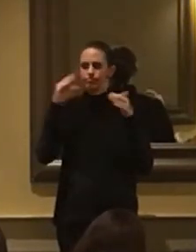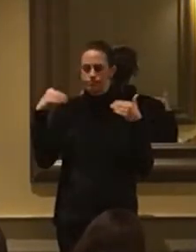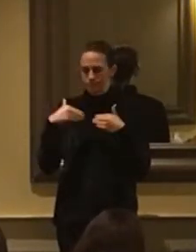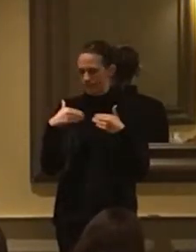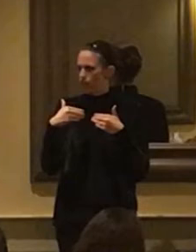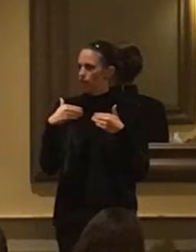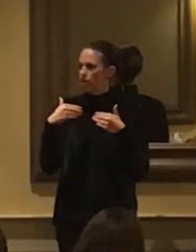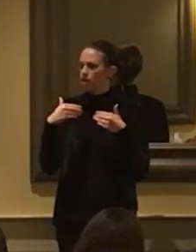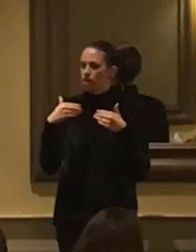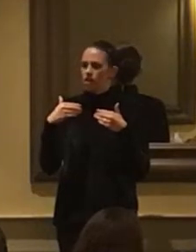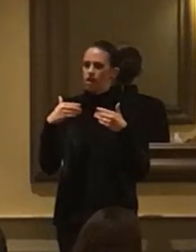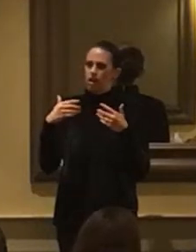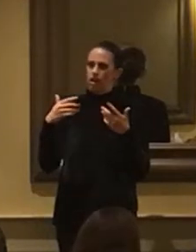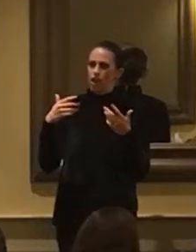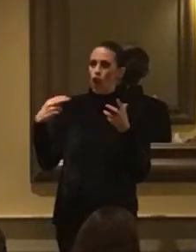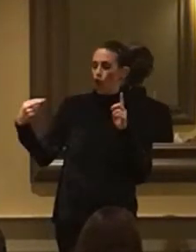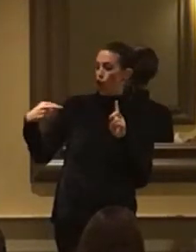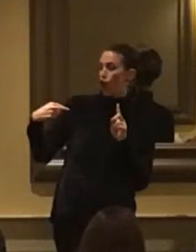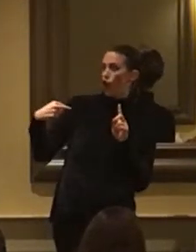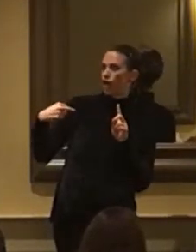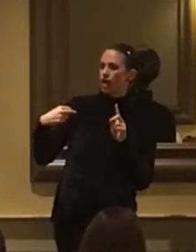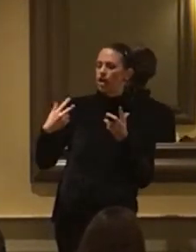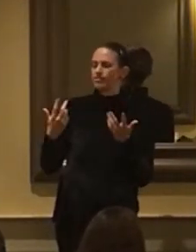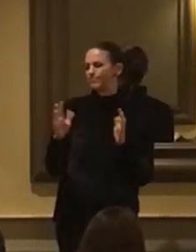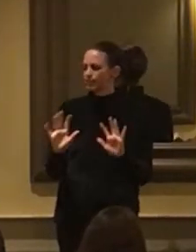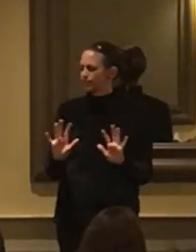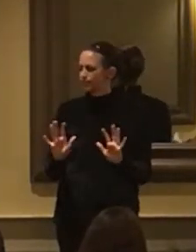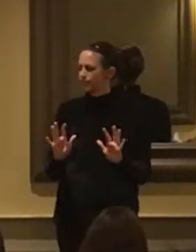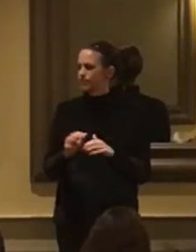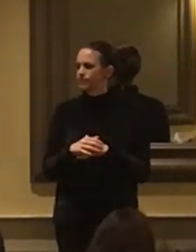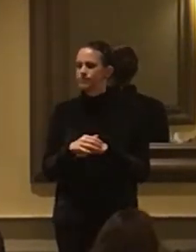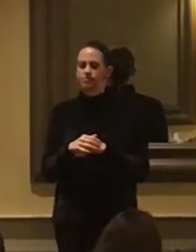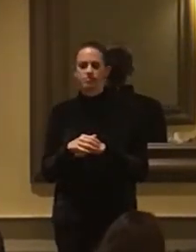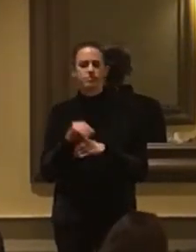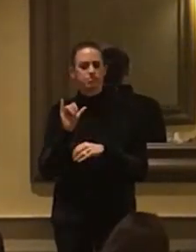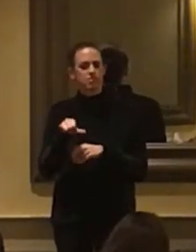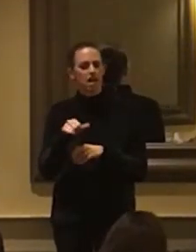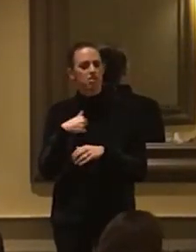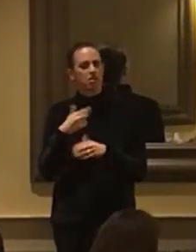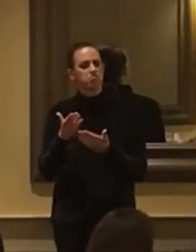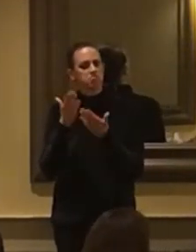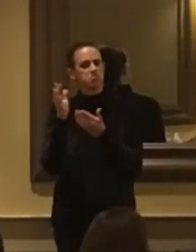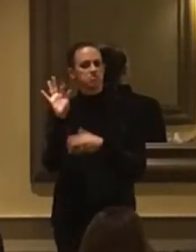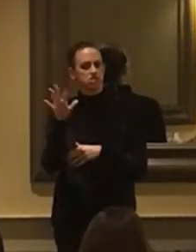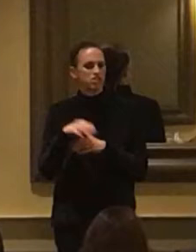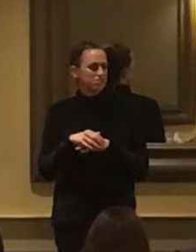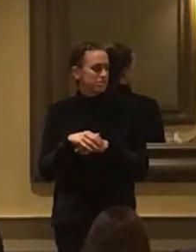And so let the kids have nothing to wonder about. If they want to educate themselves about it, then can come up to me and...